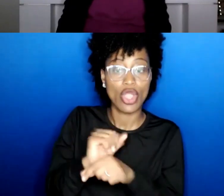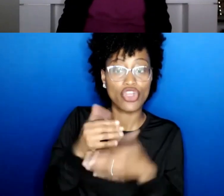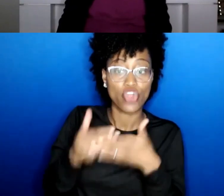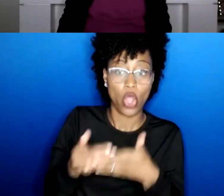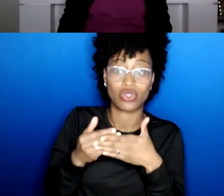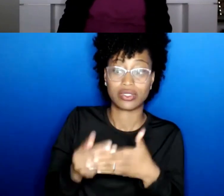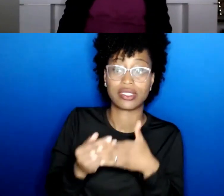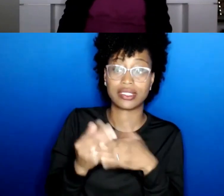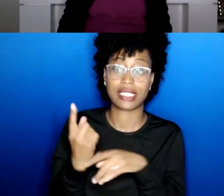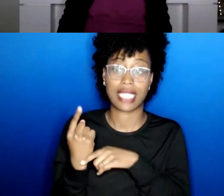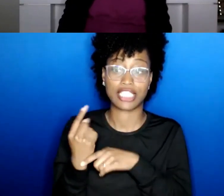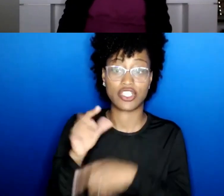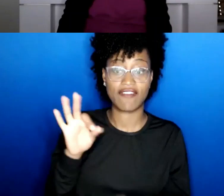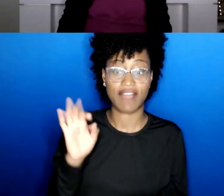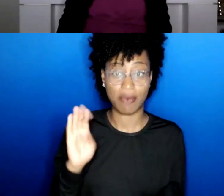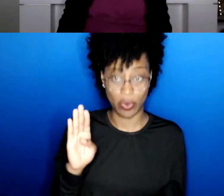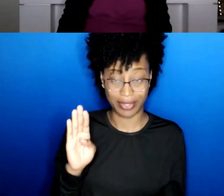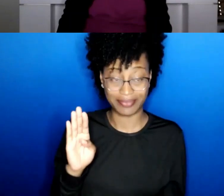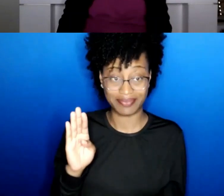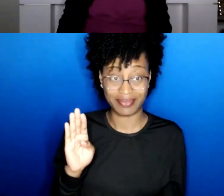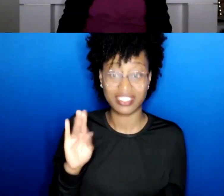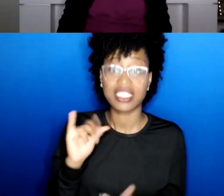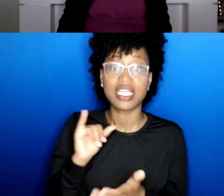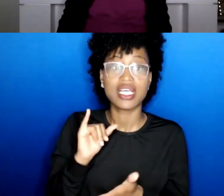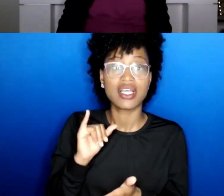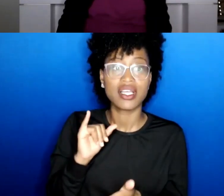February. 06:27:37 That has brought a lot of light to